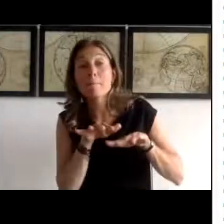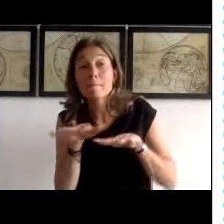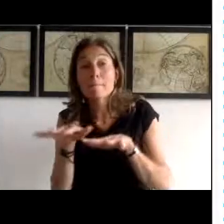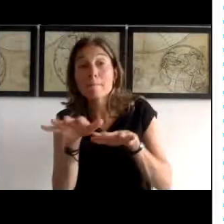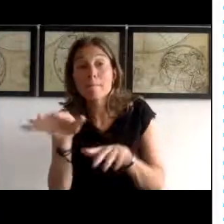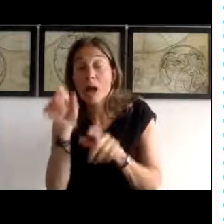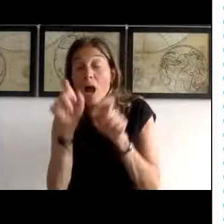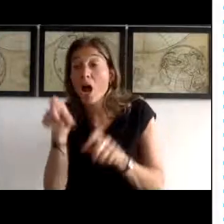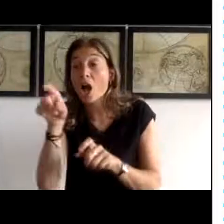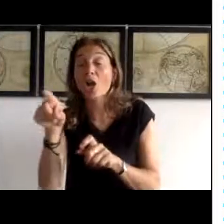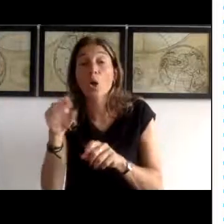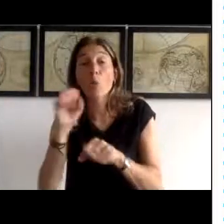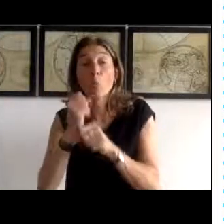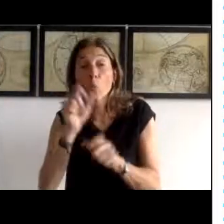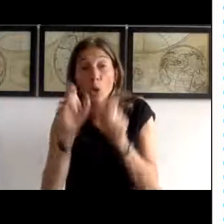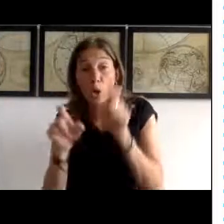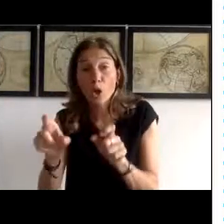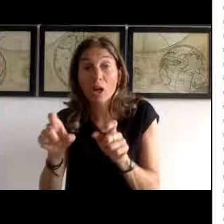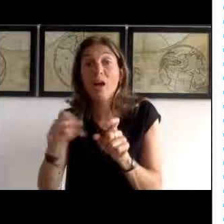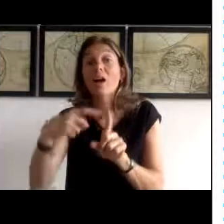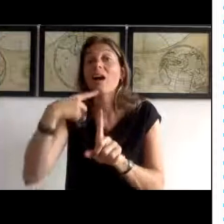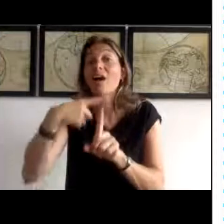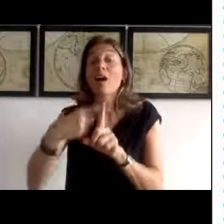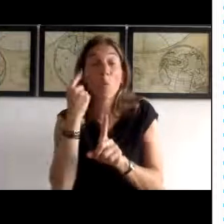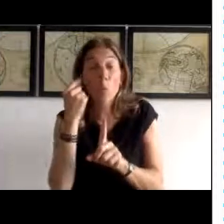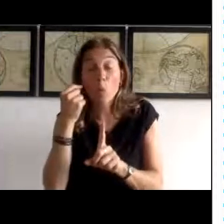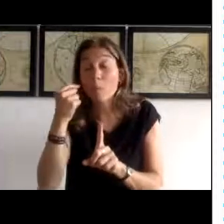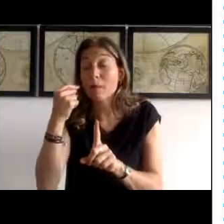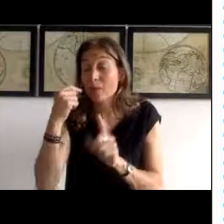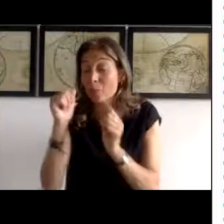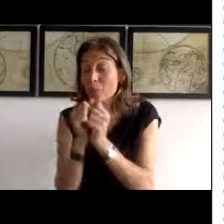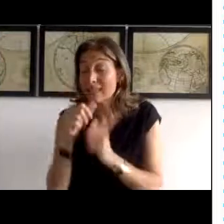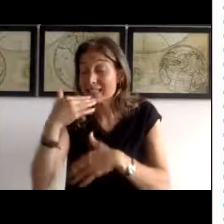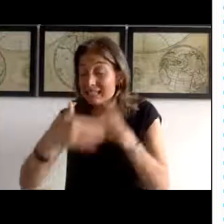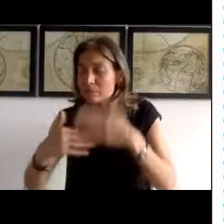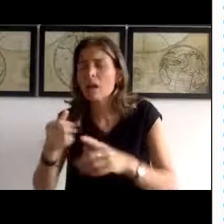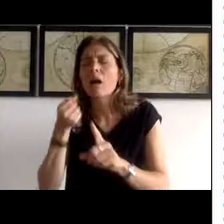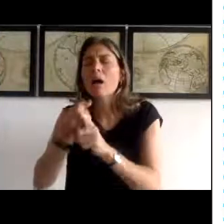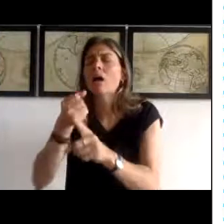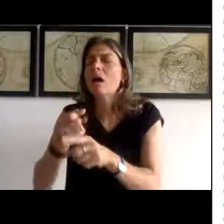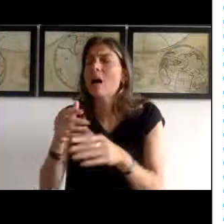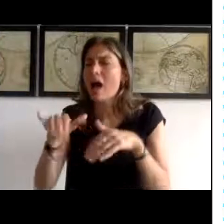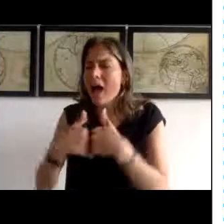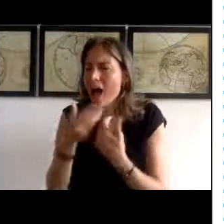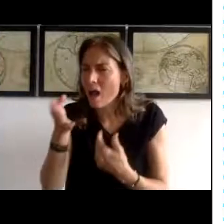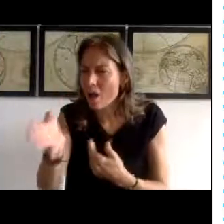we've been doing with Loredana and many other stakeholders.